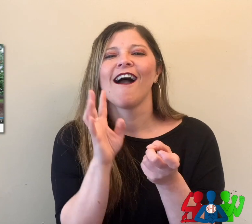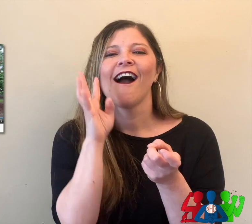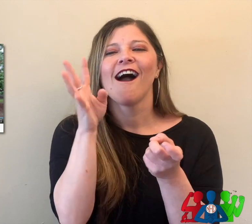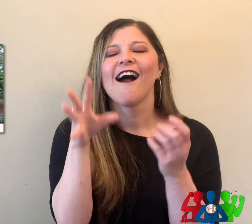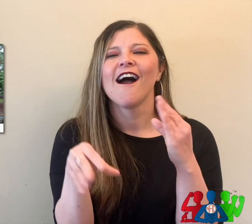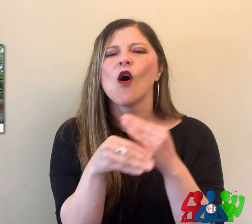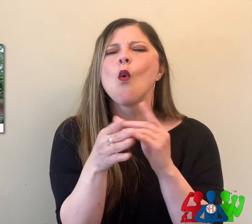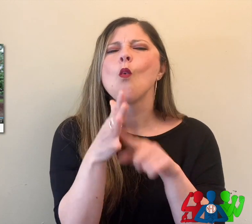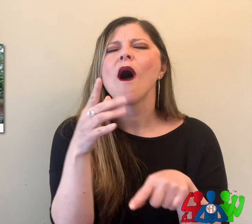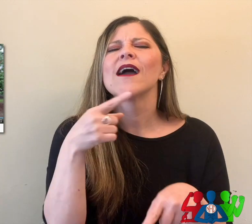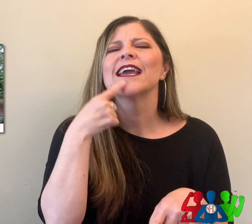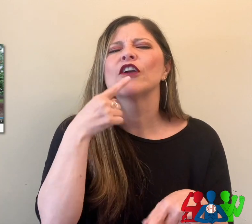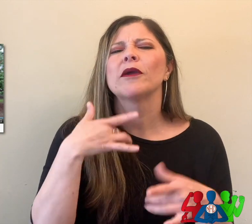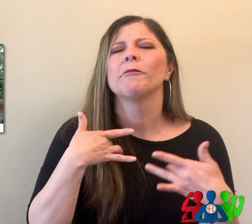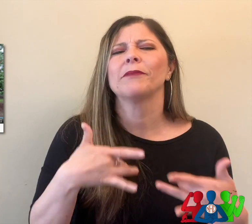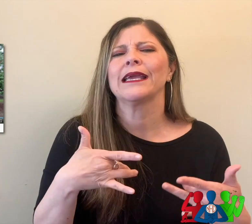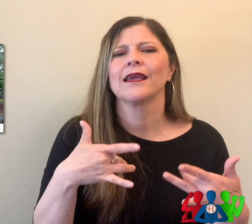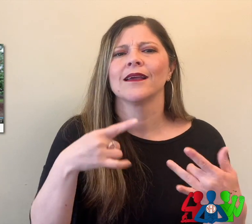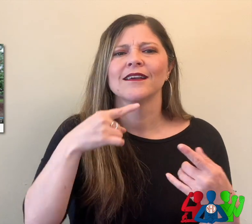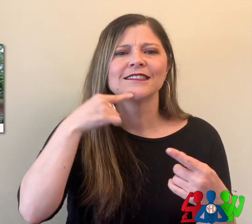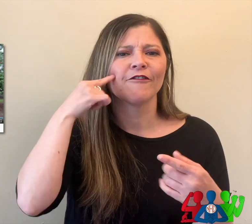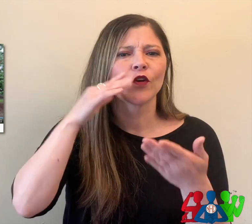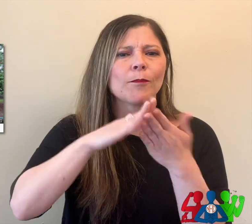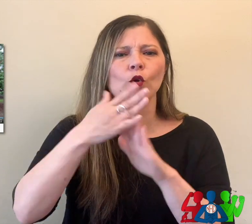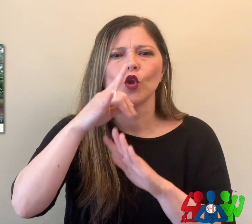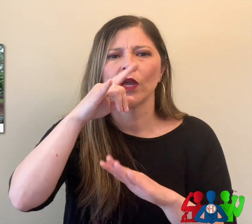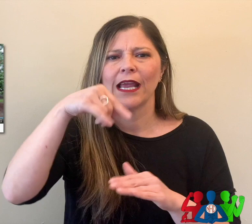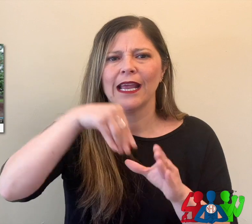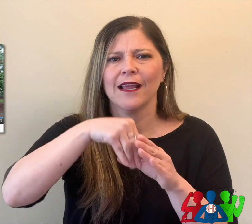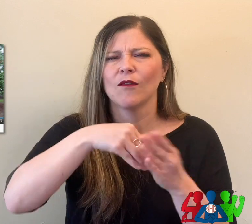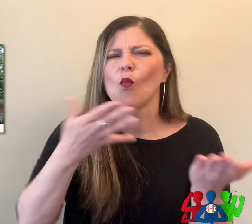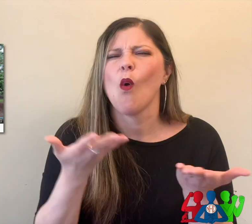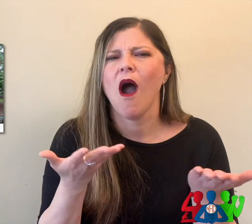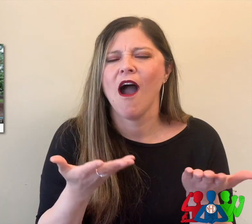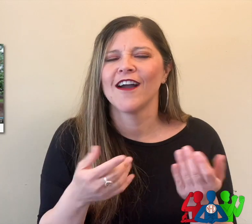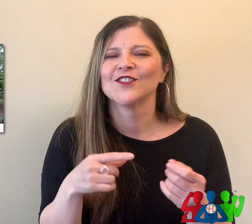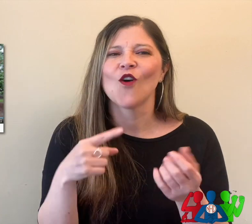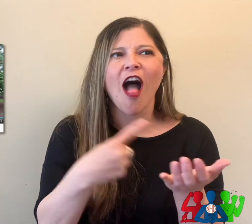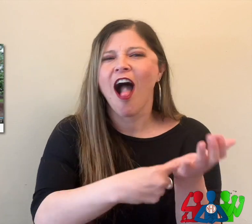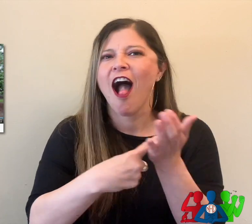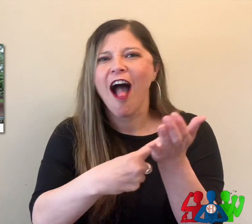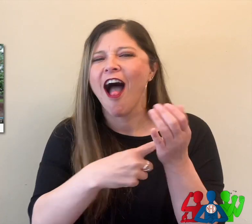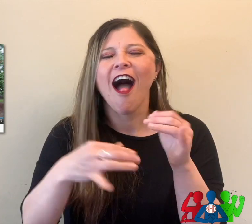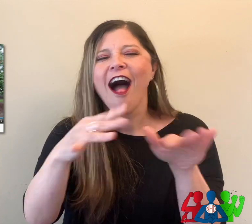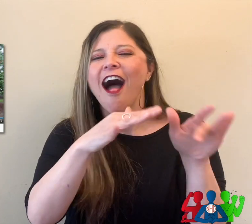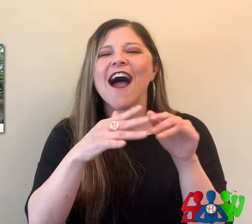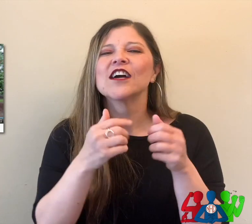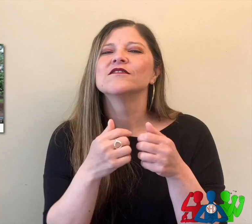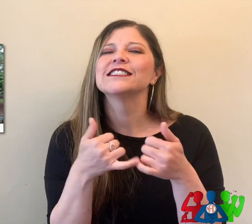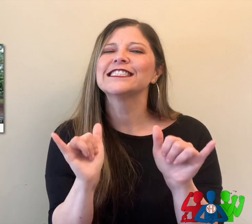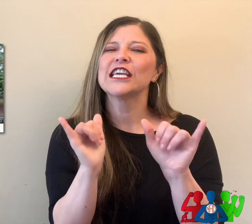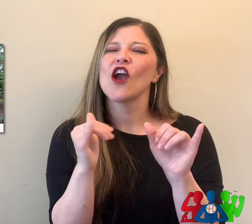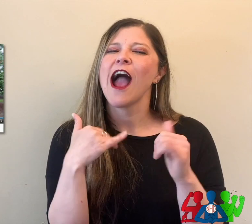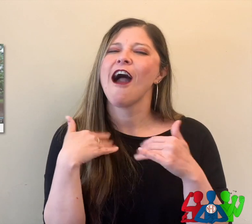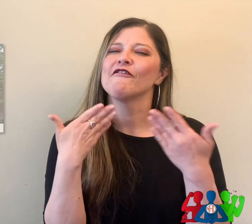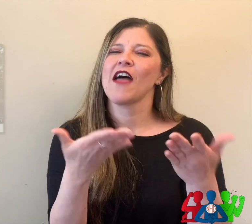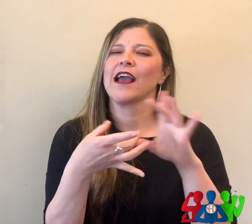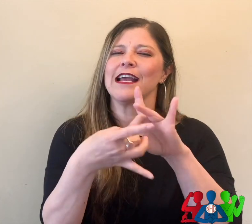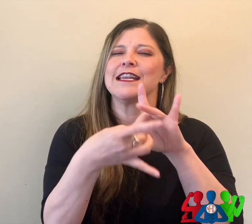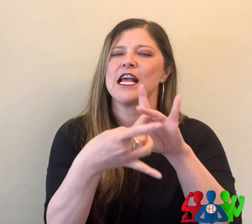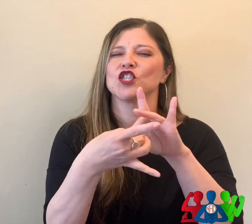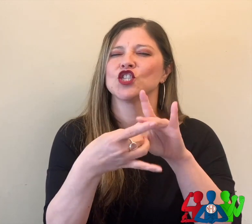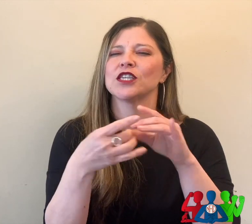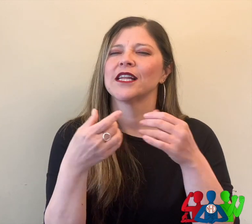We asked them what "Hearing Bing" might look like. And so we got active discussion about